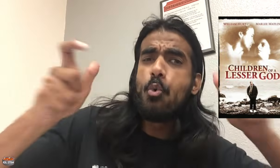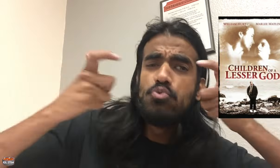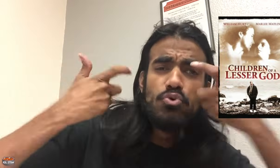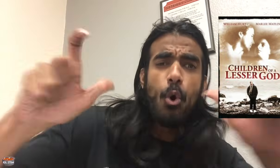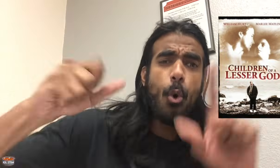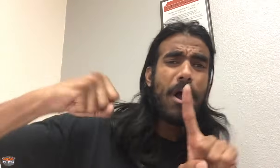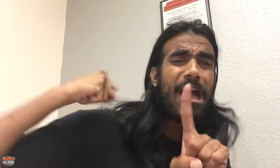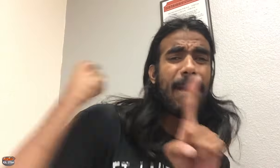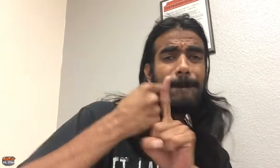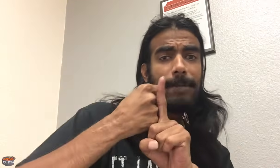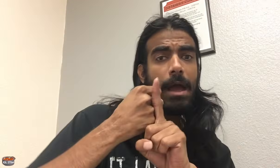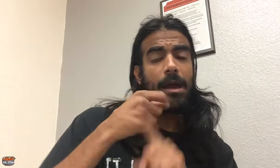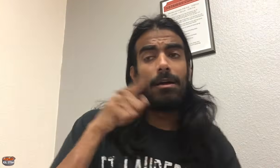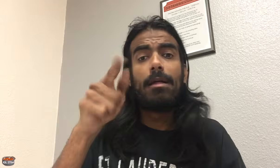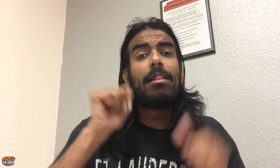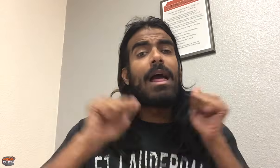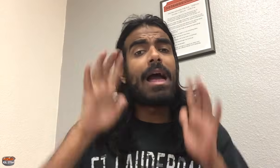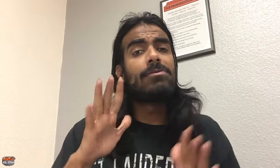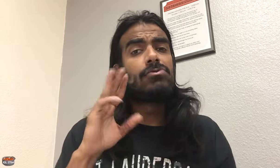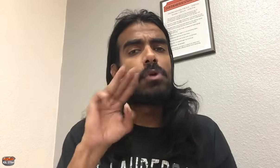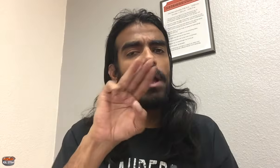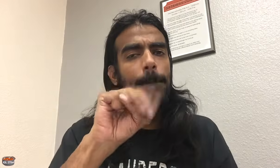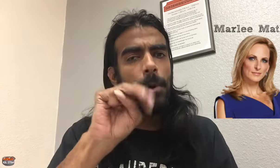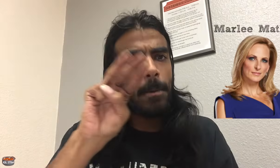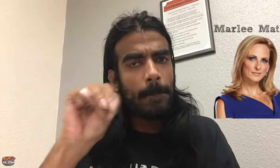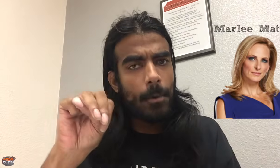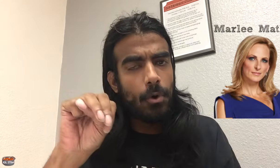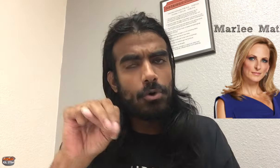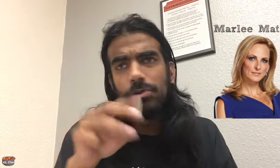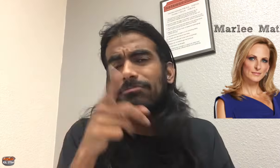Children of a Lesser God. This was a huge impact for people.